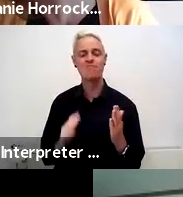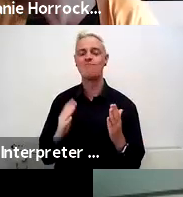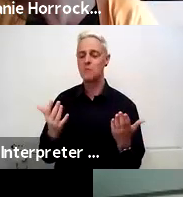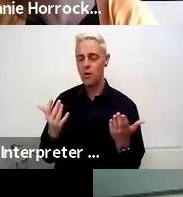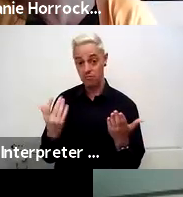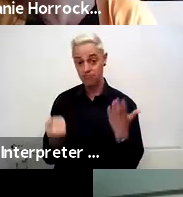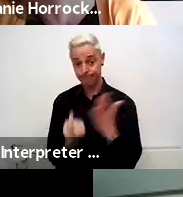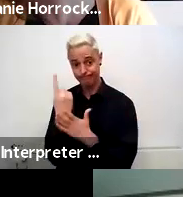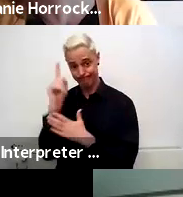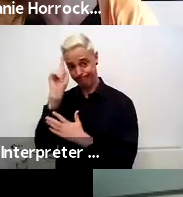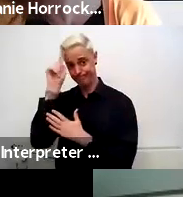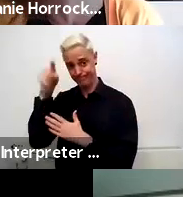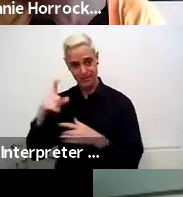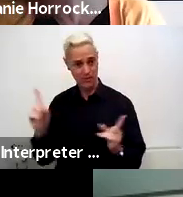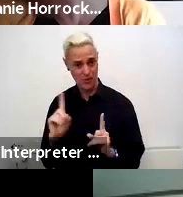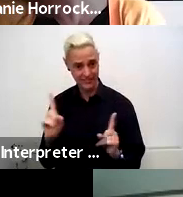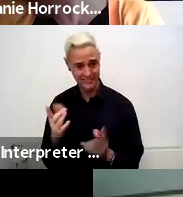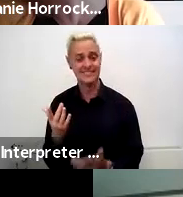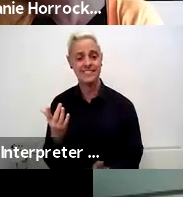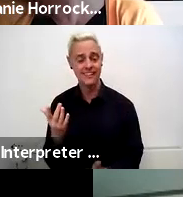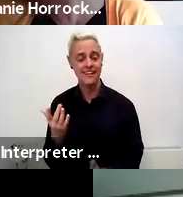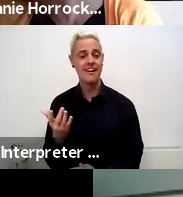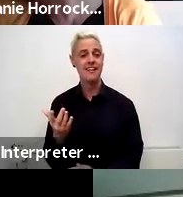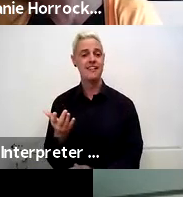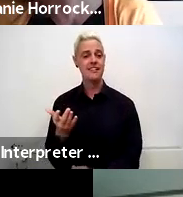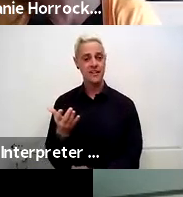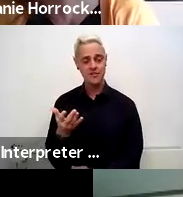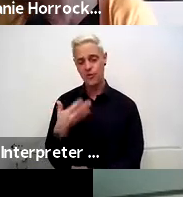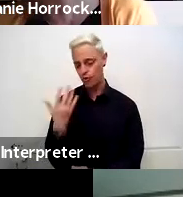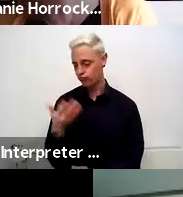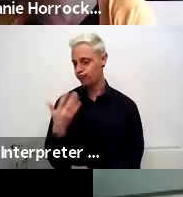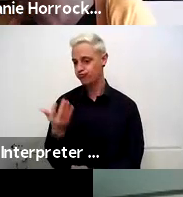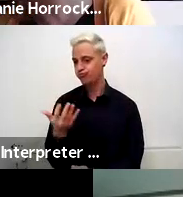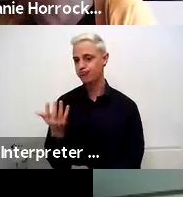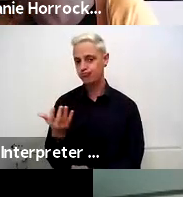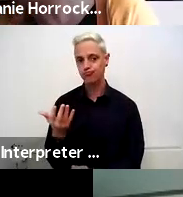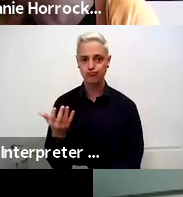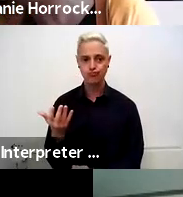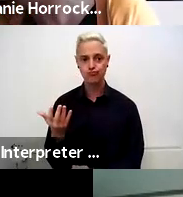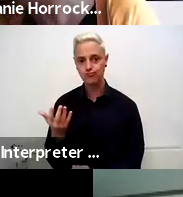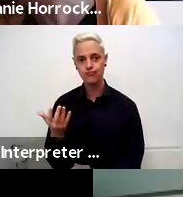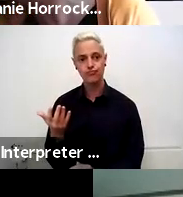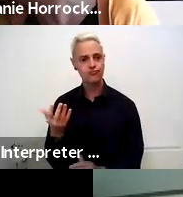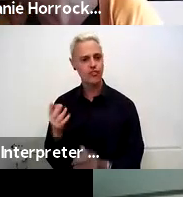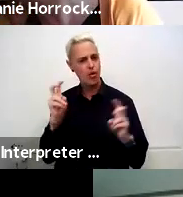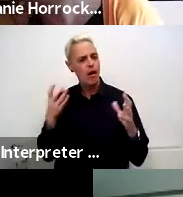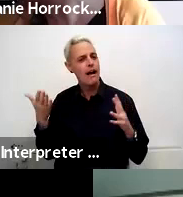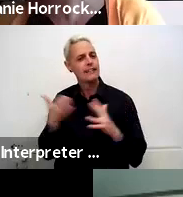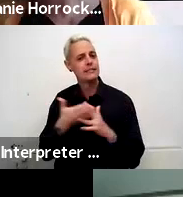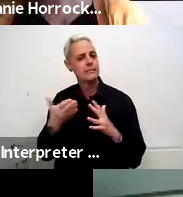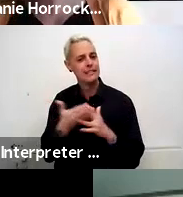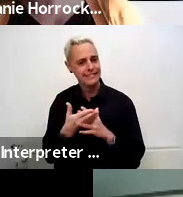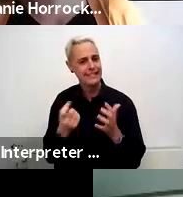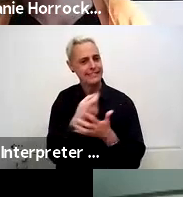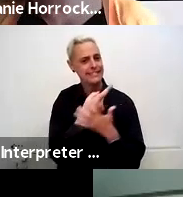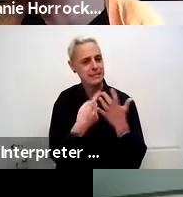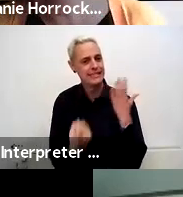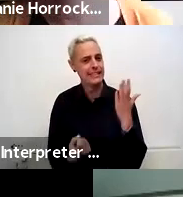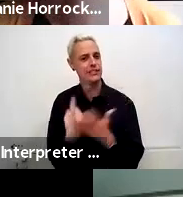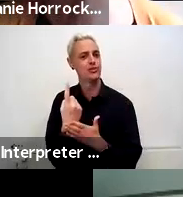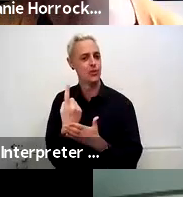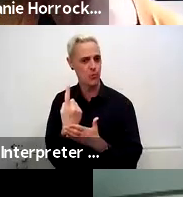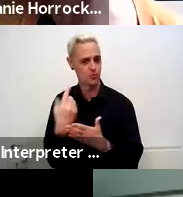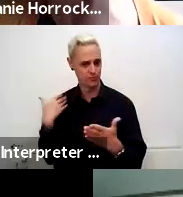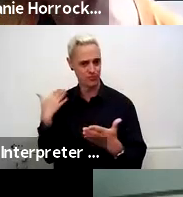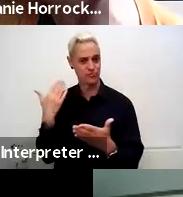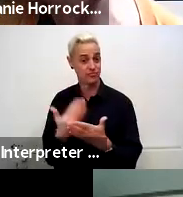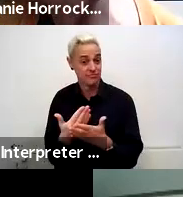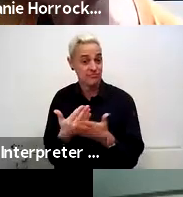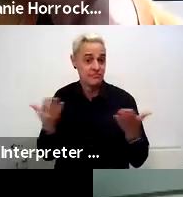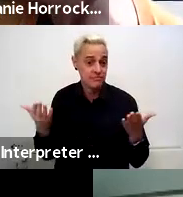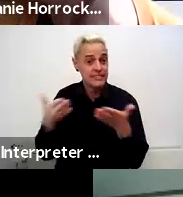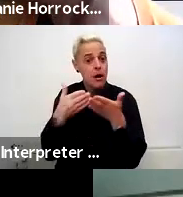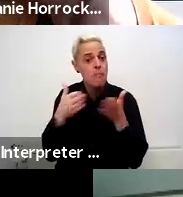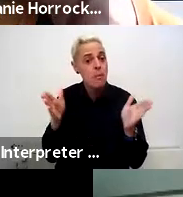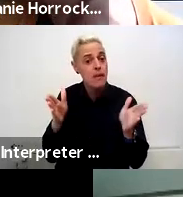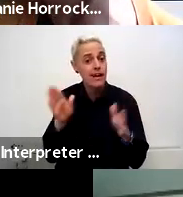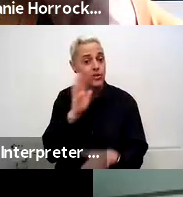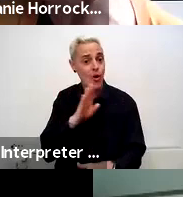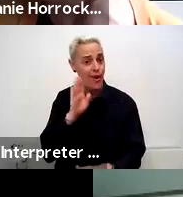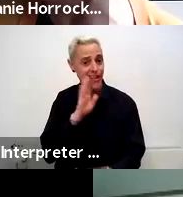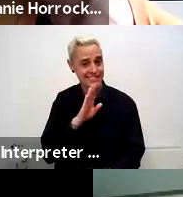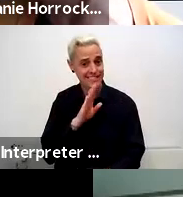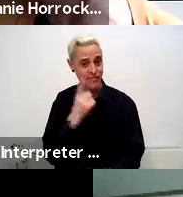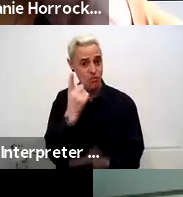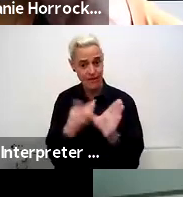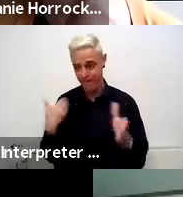One of the things that has popped up as been in terms of a, an accessibility and disability issue has been public toilets. over the past year.